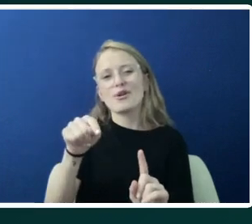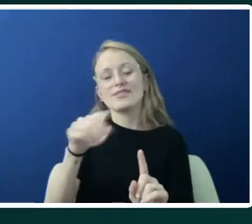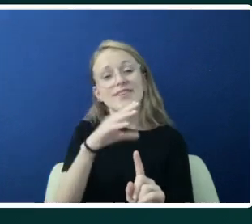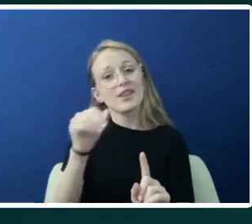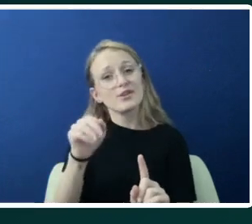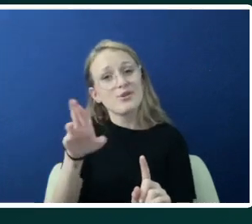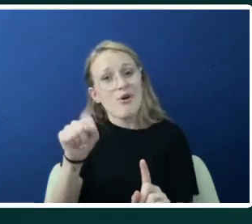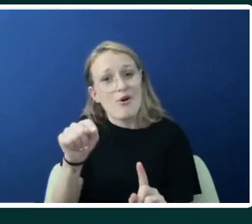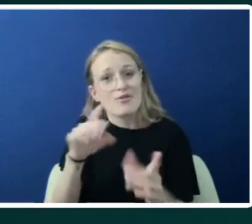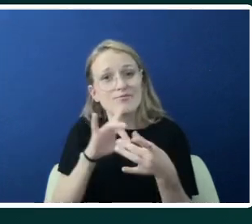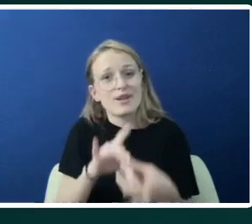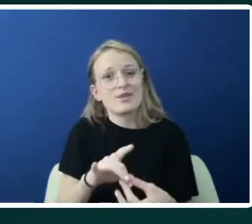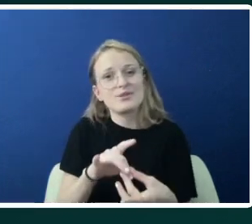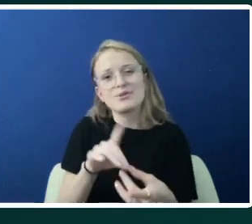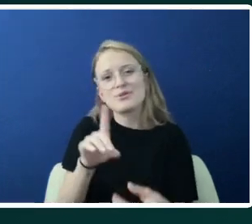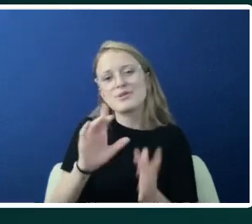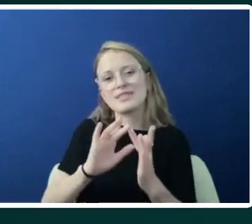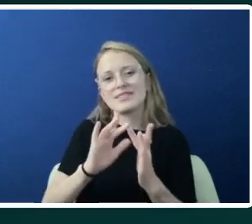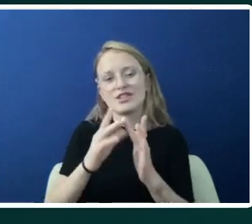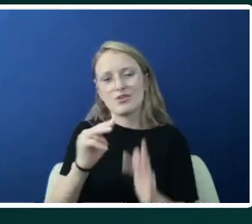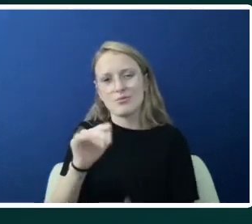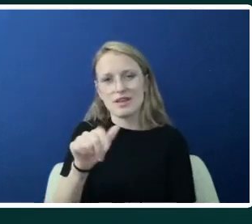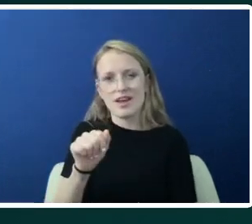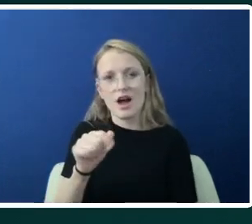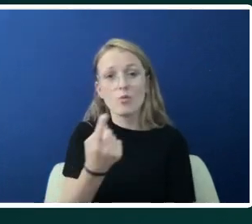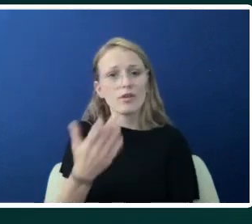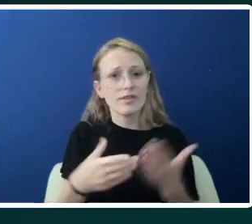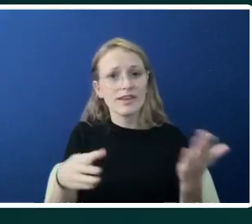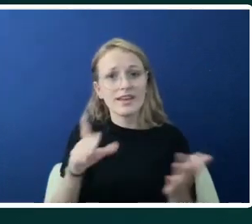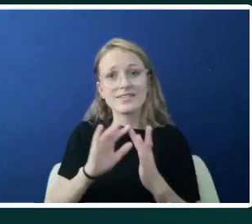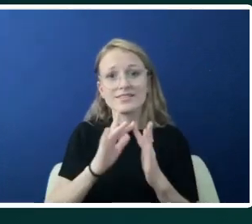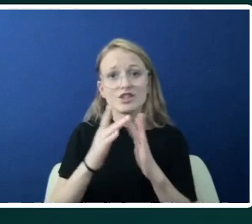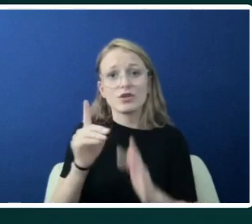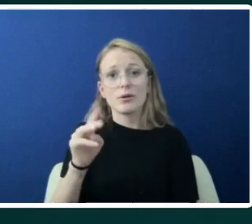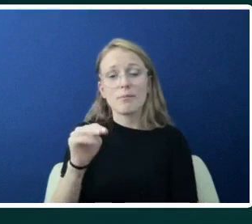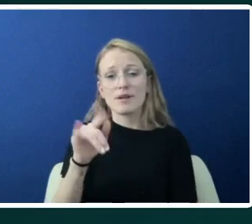media. And one of the things that digital media can do on a scale that is more powerful than